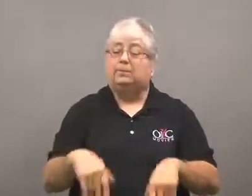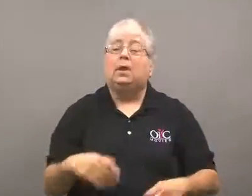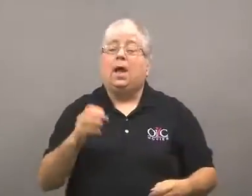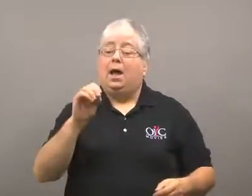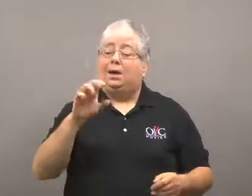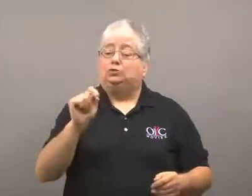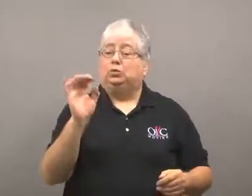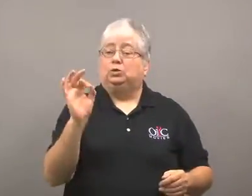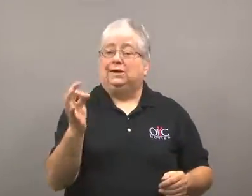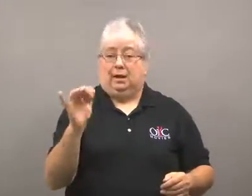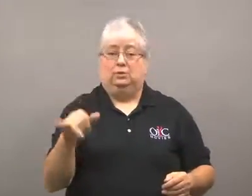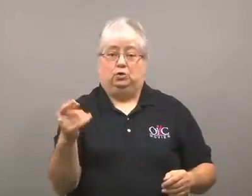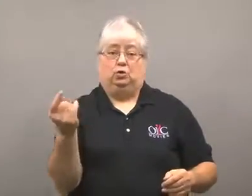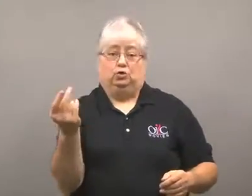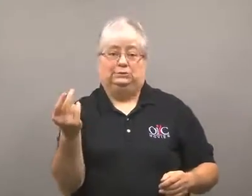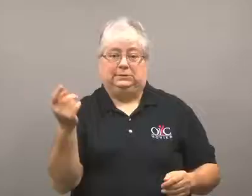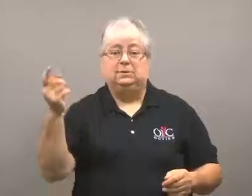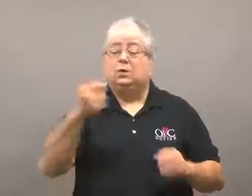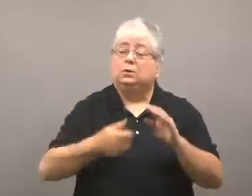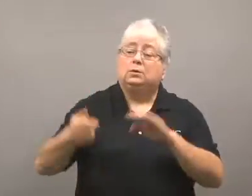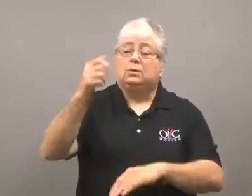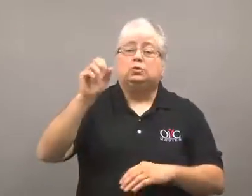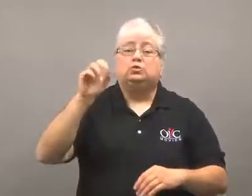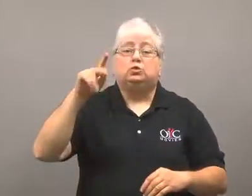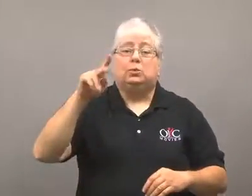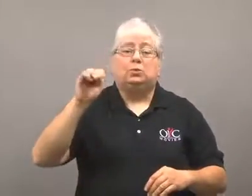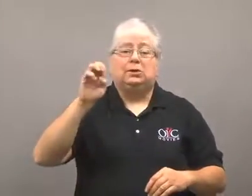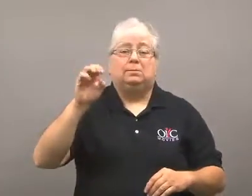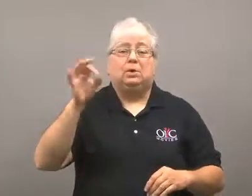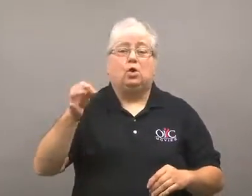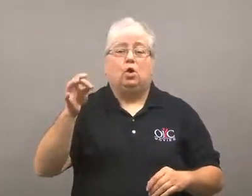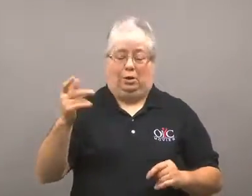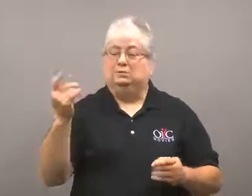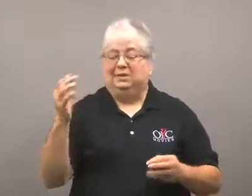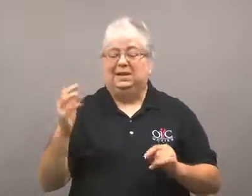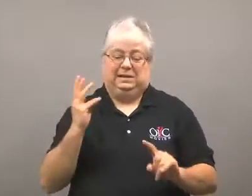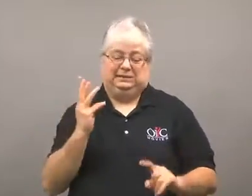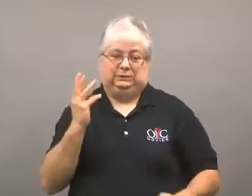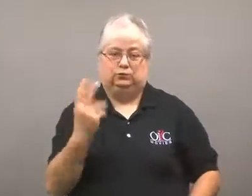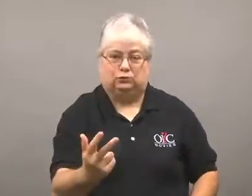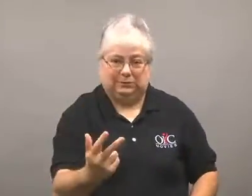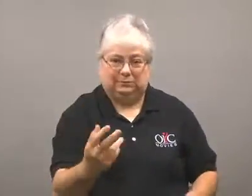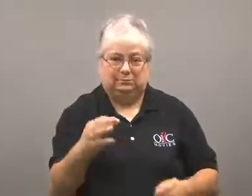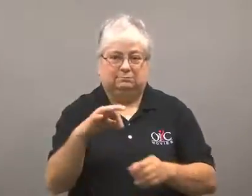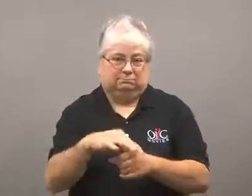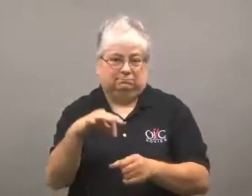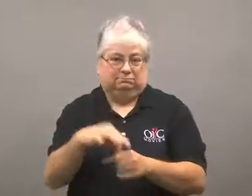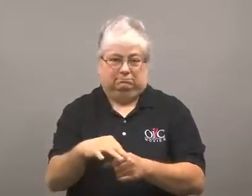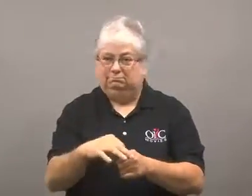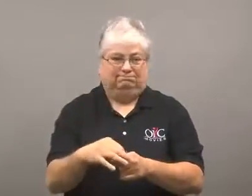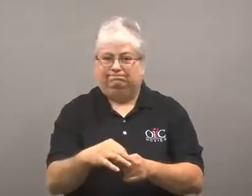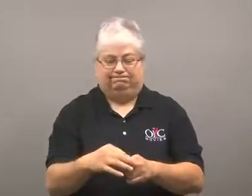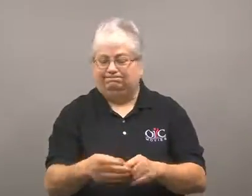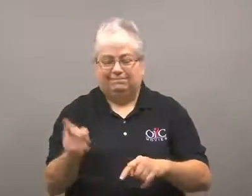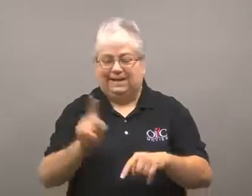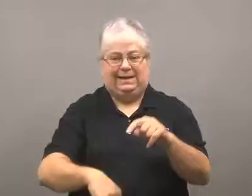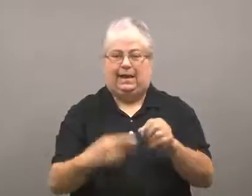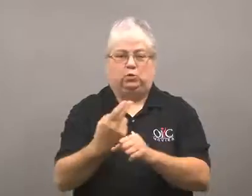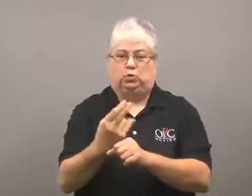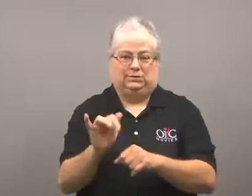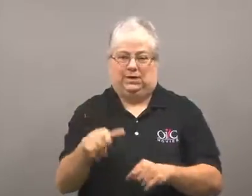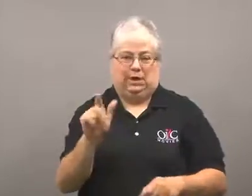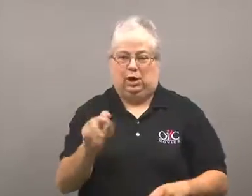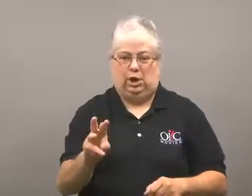On Thursday, October 9, the Supreme Court voted 6 to 3